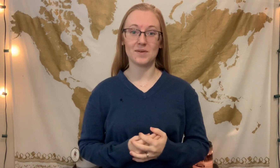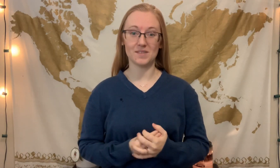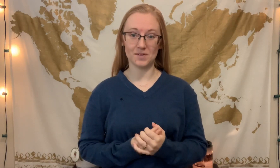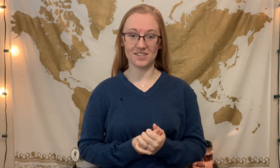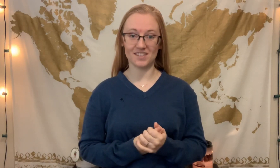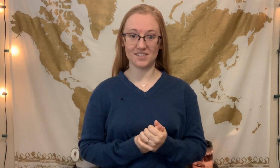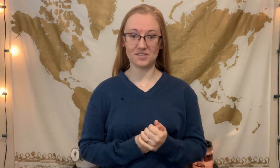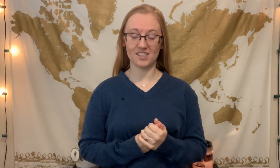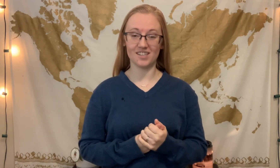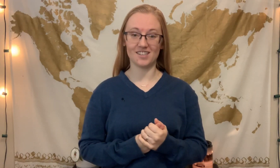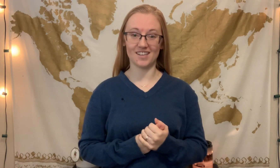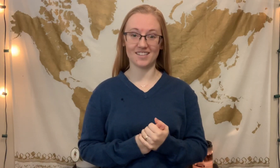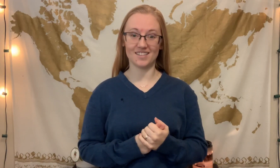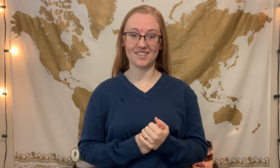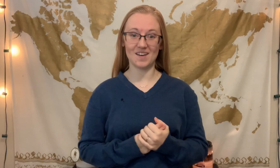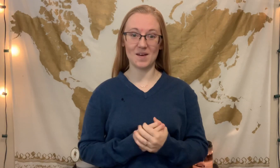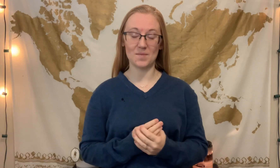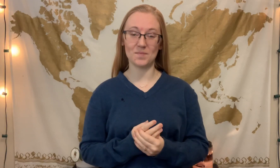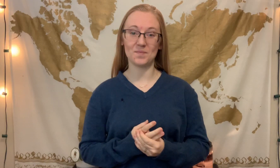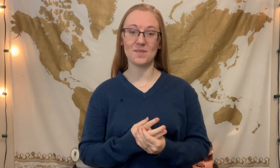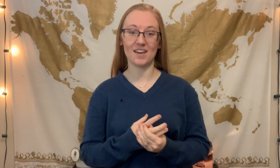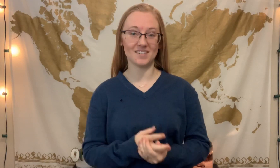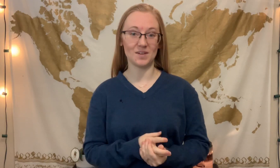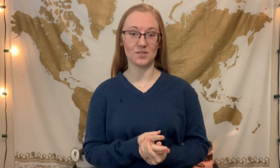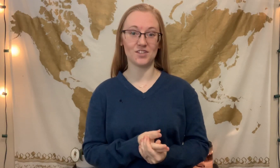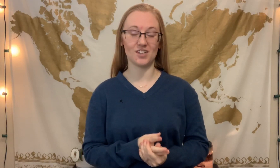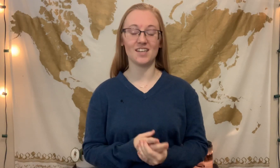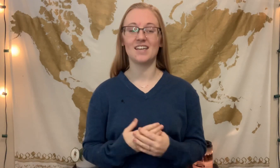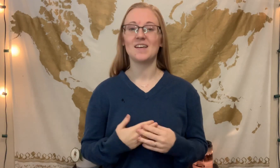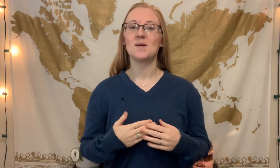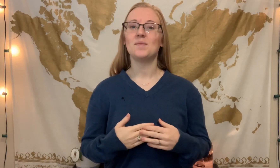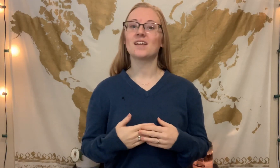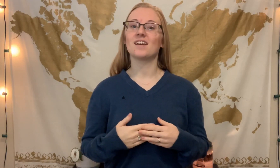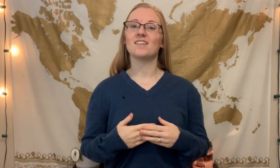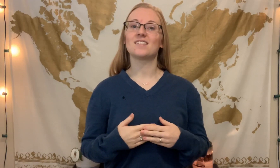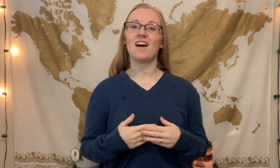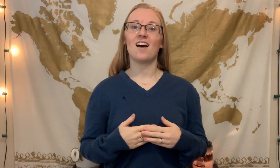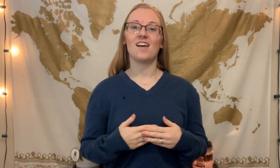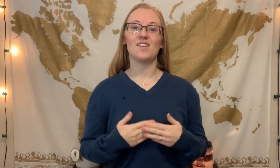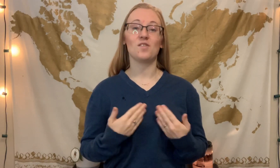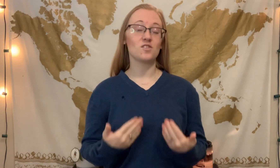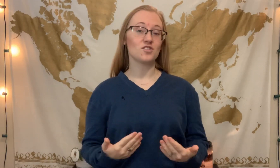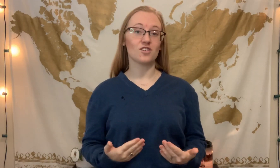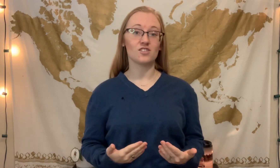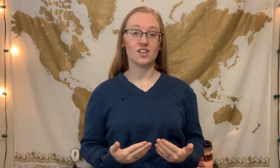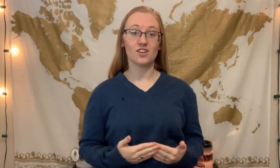best person to teach this ASL retreat because I know the struggles that you're